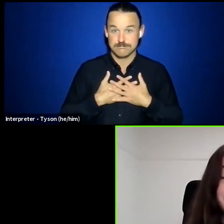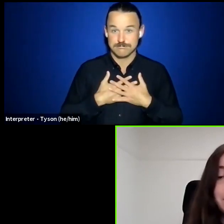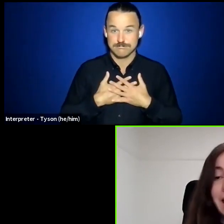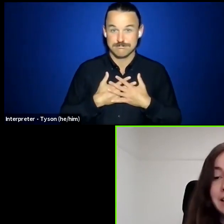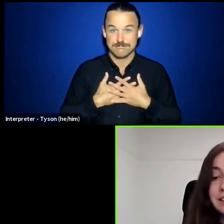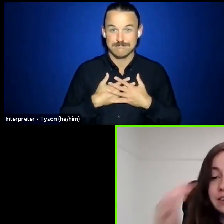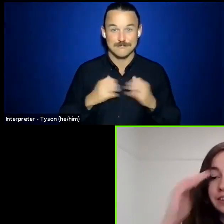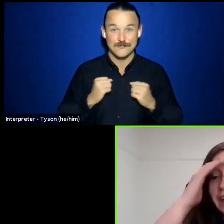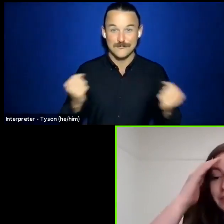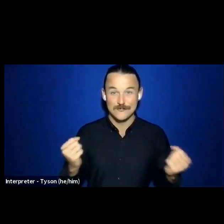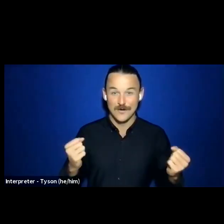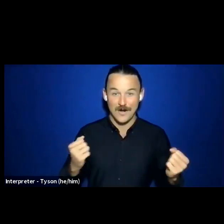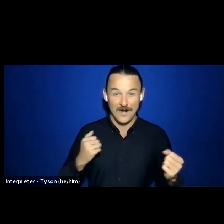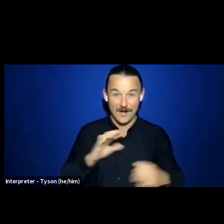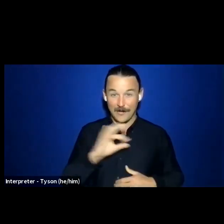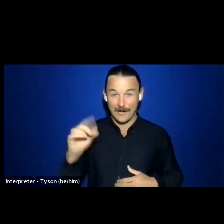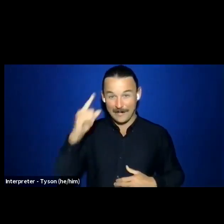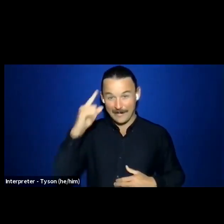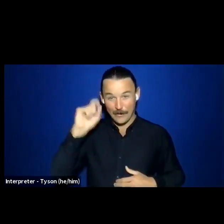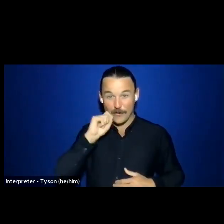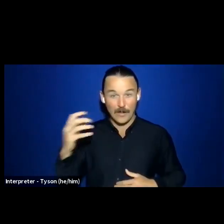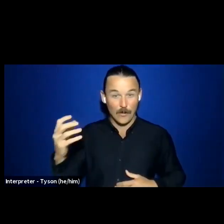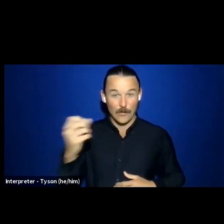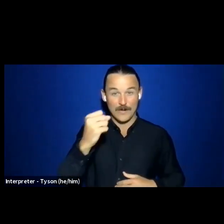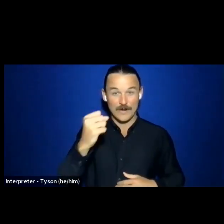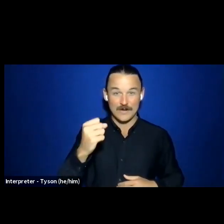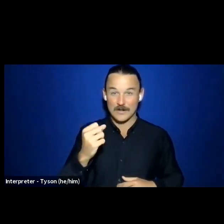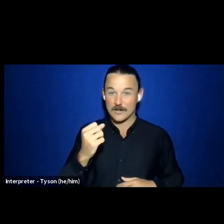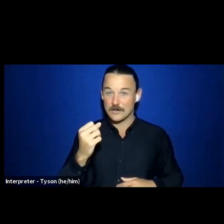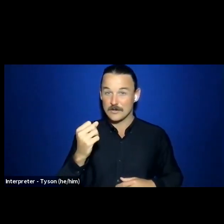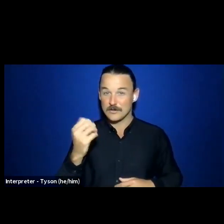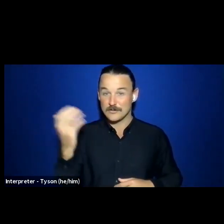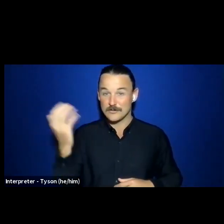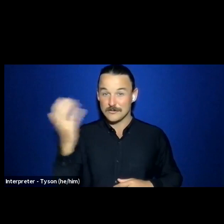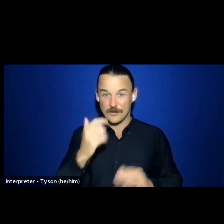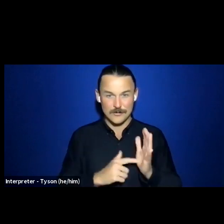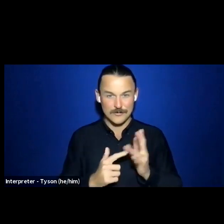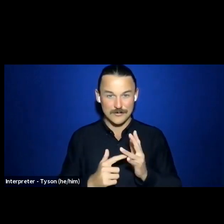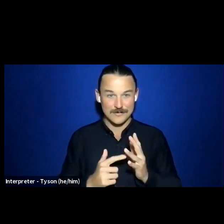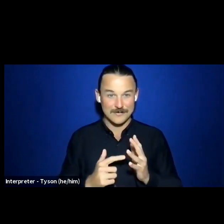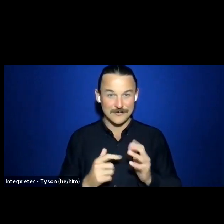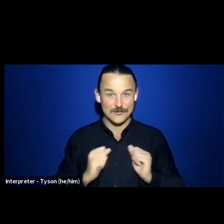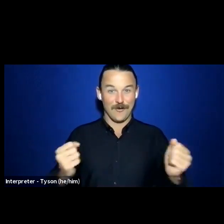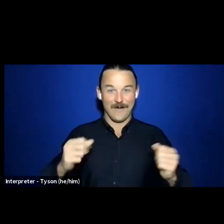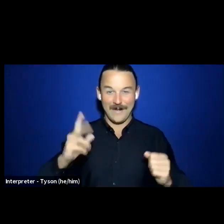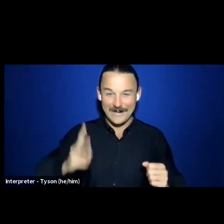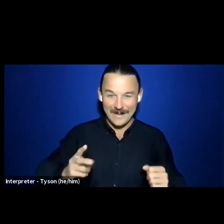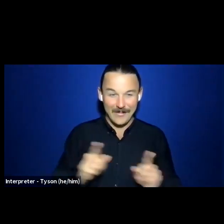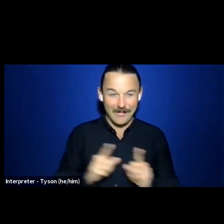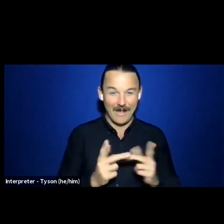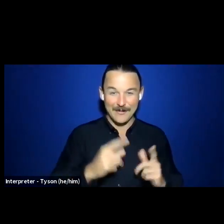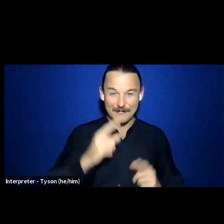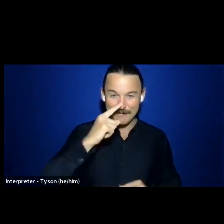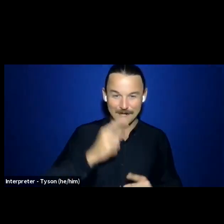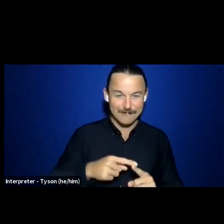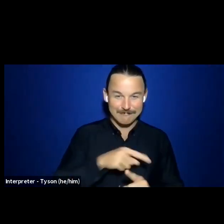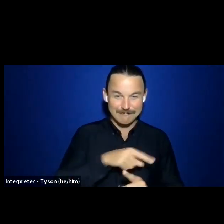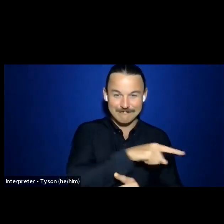h, you feel like I am absolutely blown away I, I really didn't expect to him I'm sorry to add to expect to him I'm sorry to add to every single other. person person who was just in shock who was just in shock tonight. It has been such an honor to